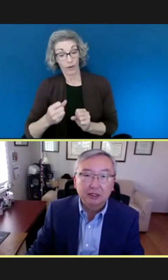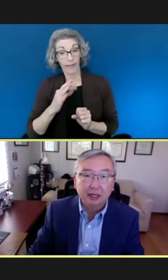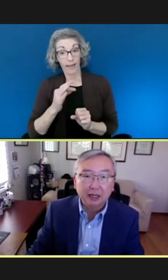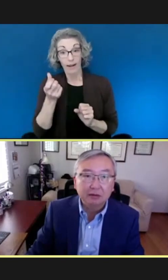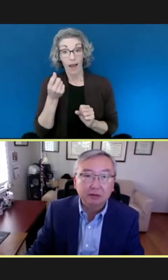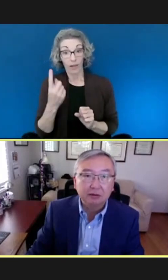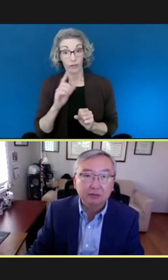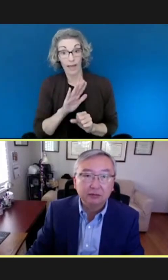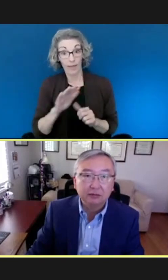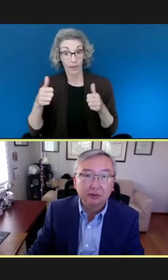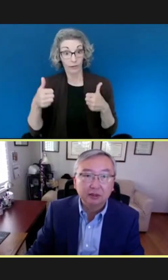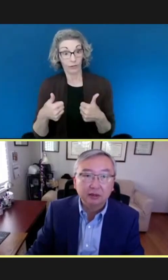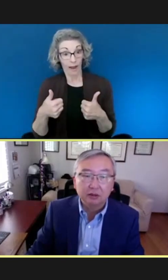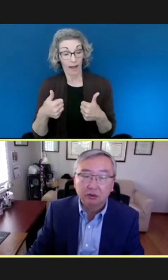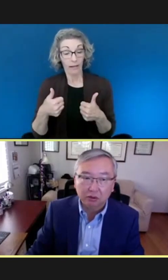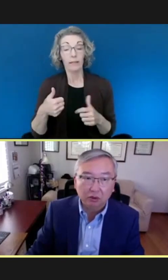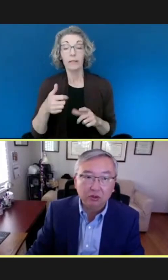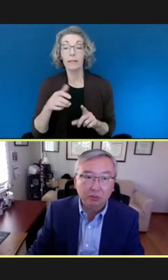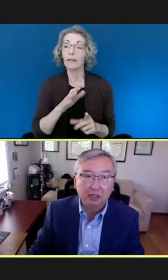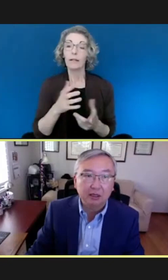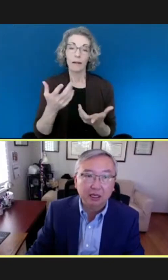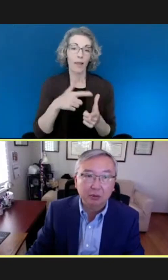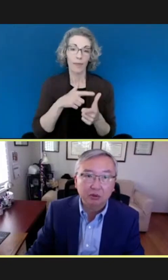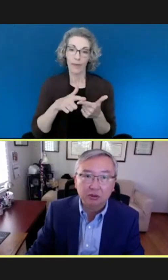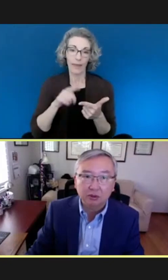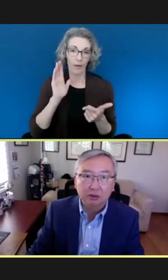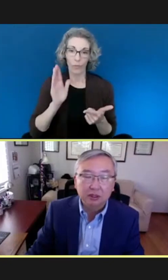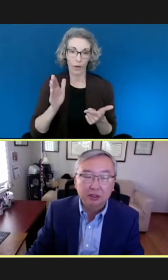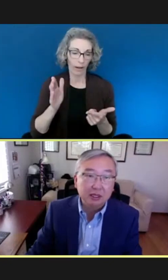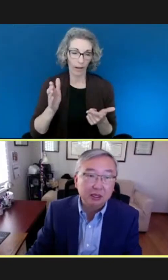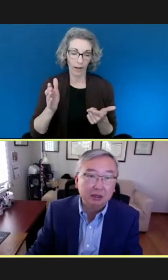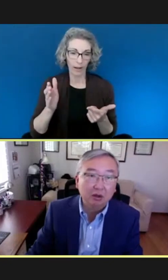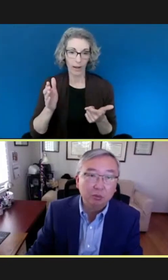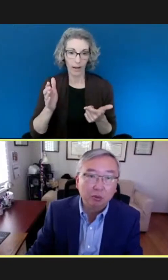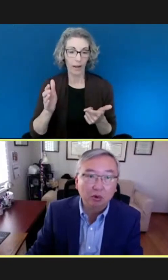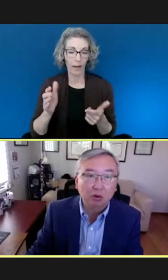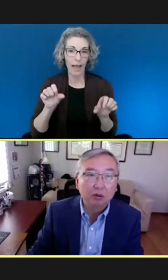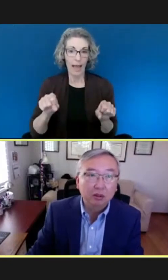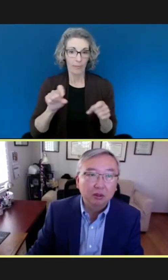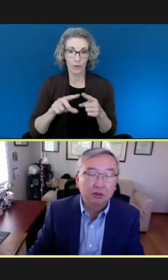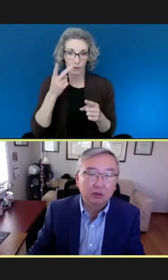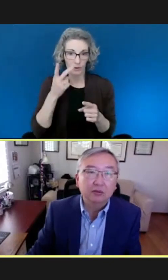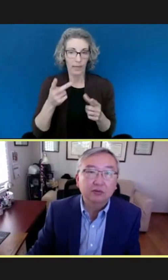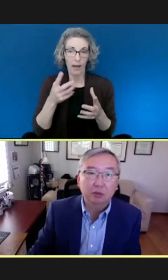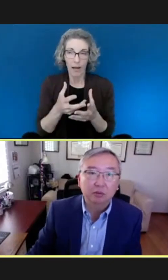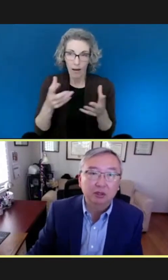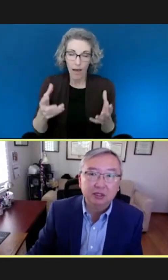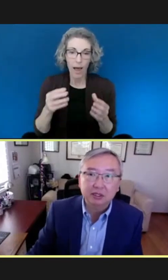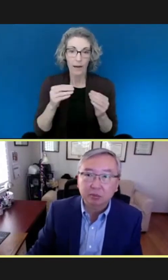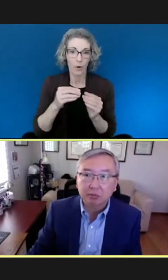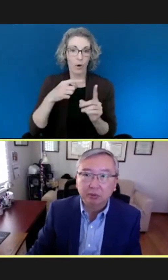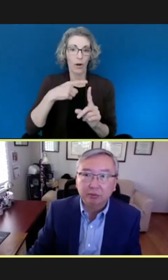Then you're going to be able to see a lot more good from autistic people.